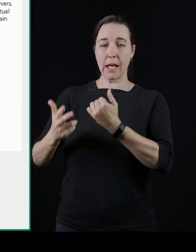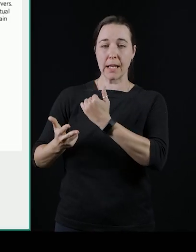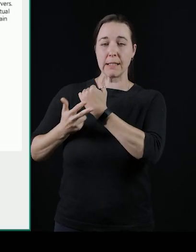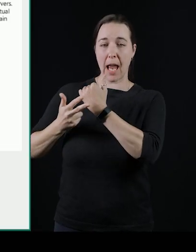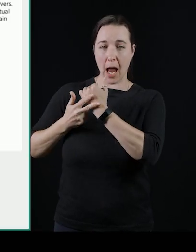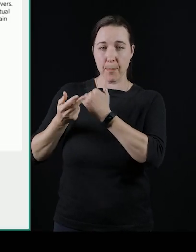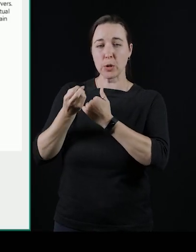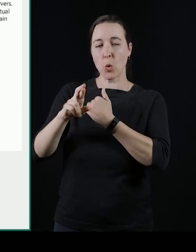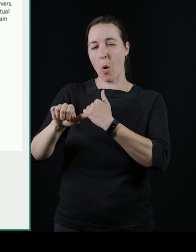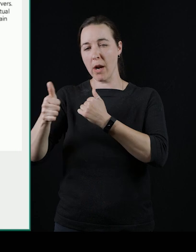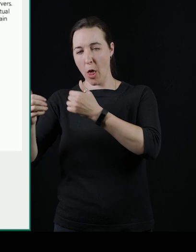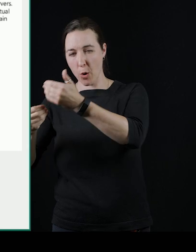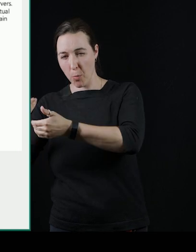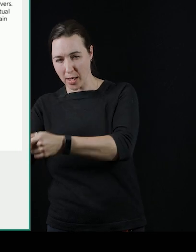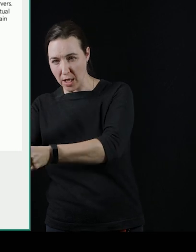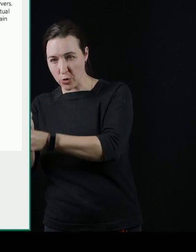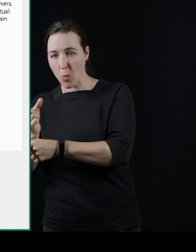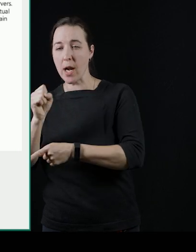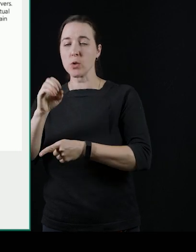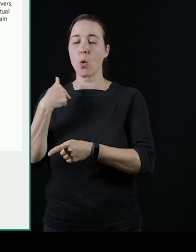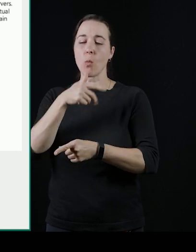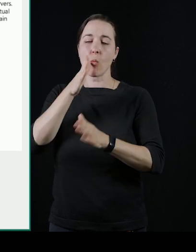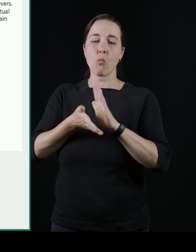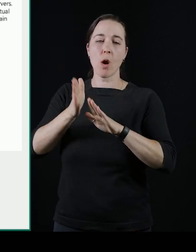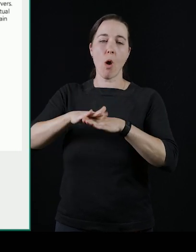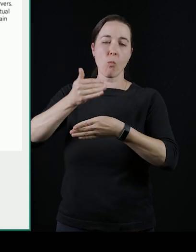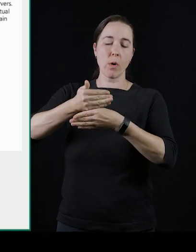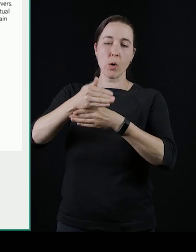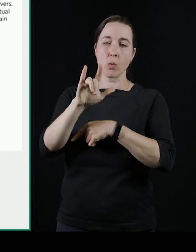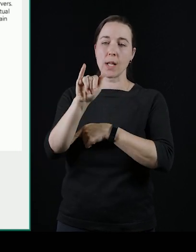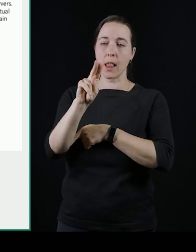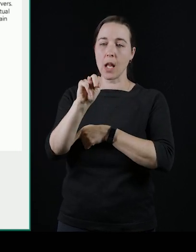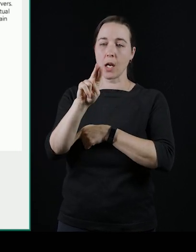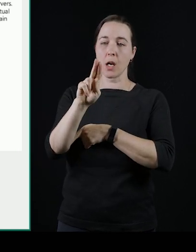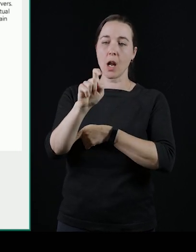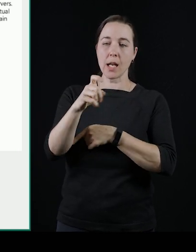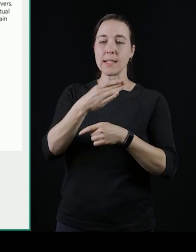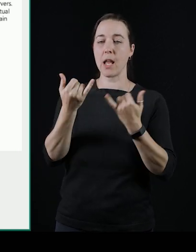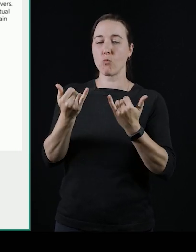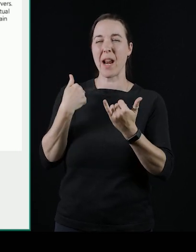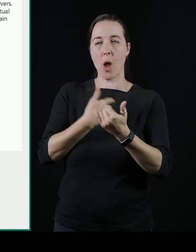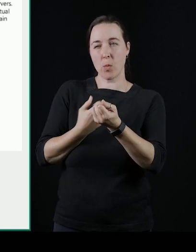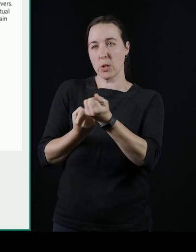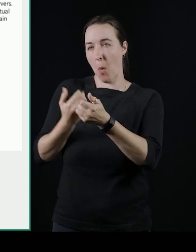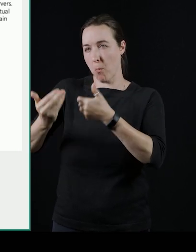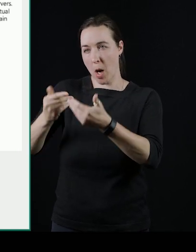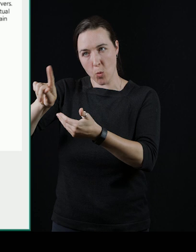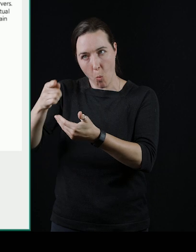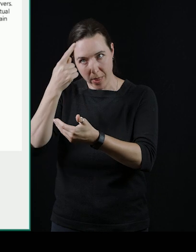So we do support containers on windows and Linux. And at this time we support that process only for Windows, right?